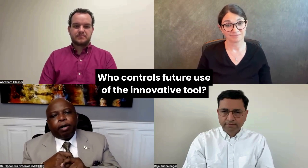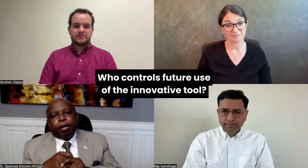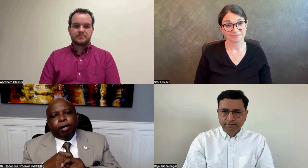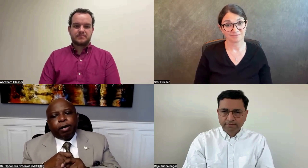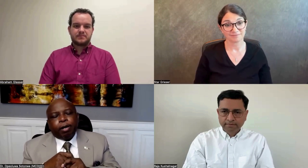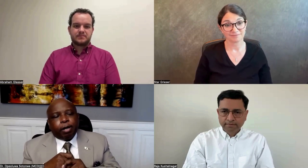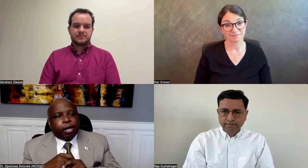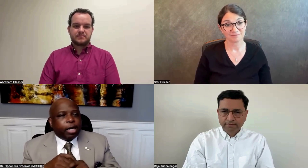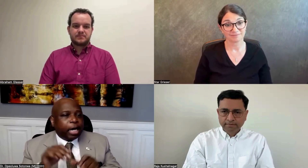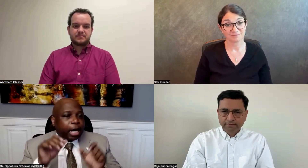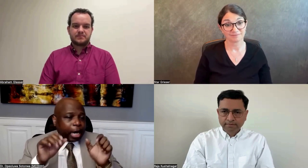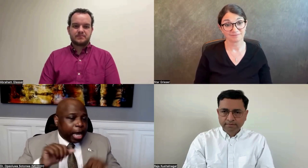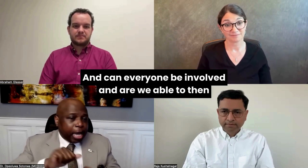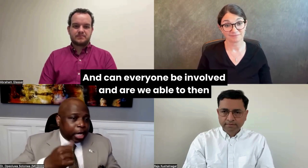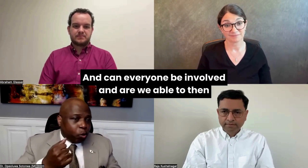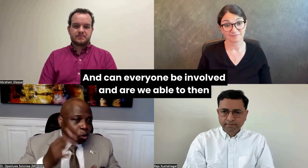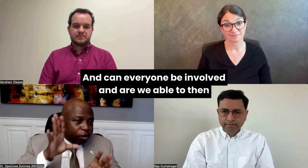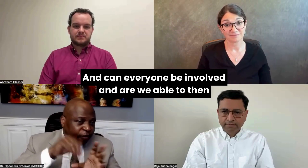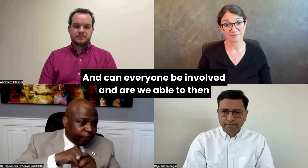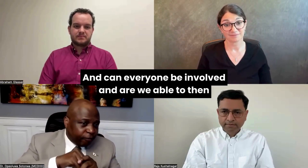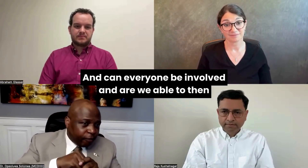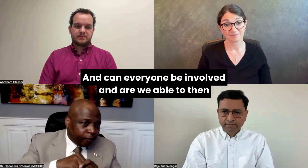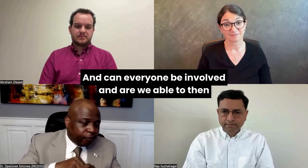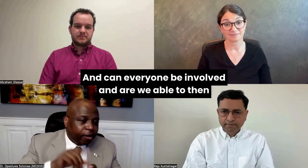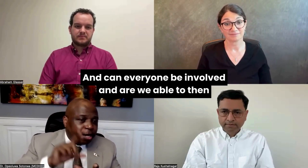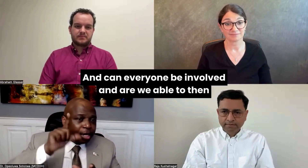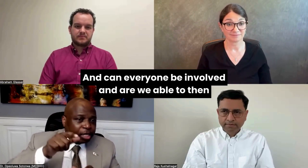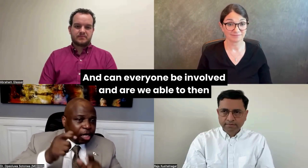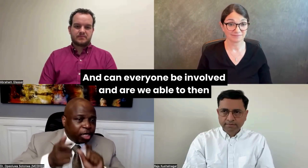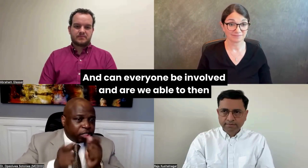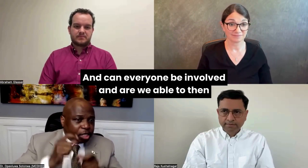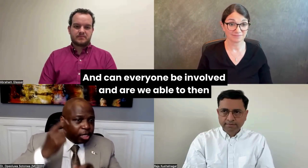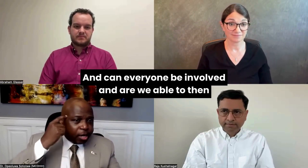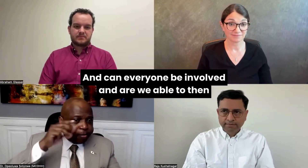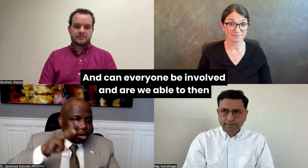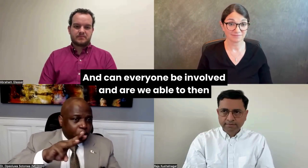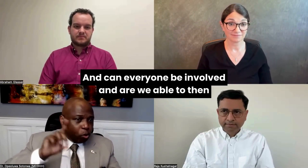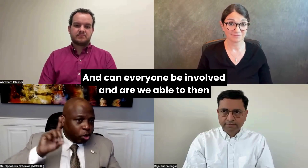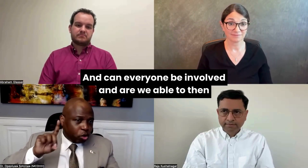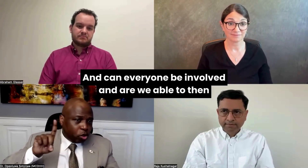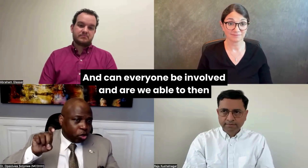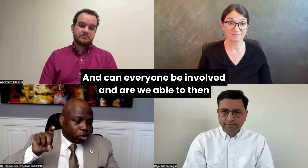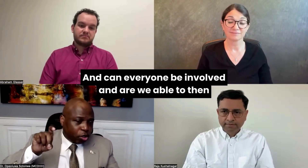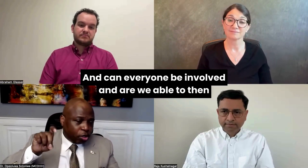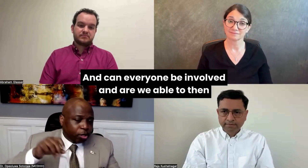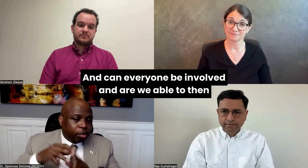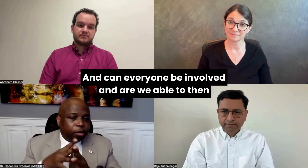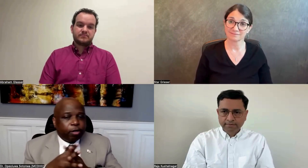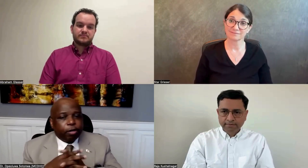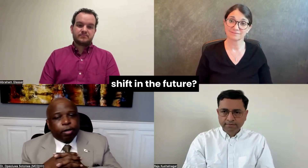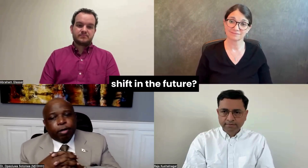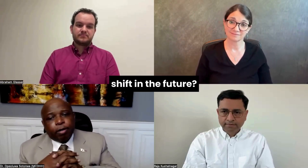And can everyone be involved and are we able to then shift in the future?